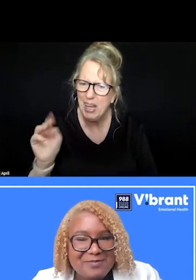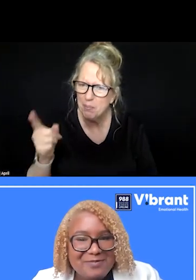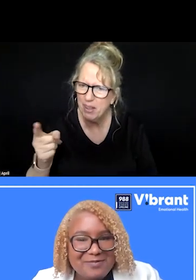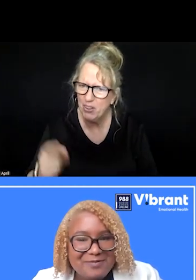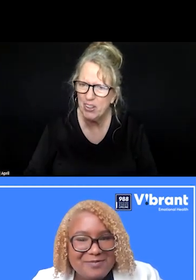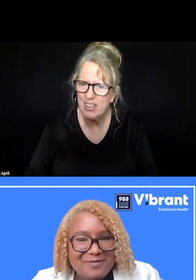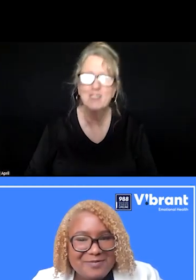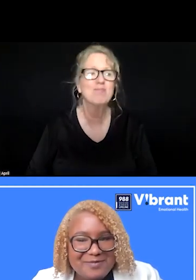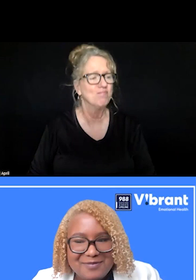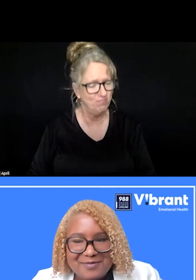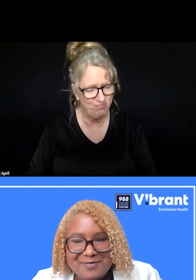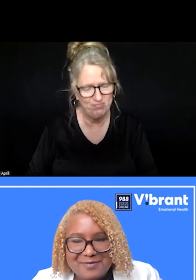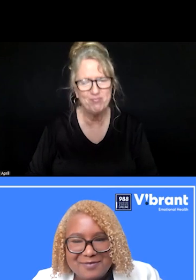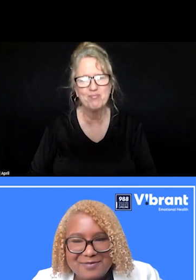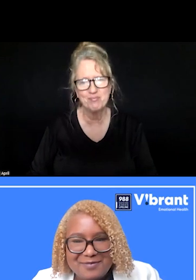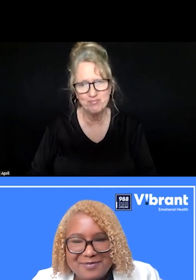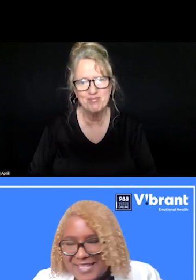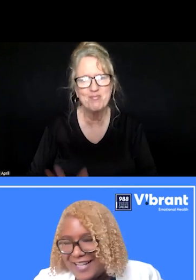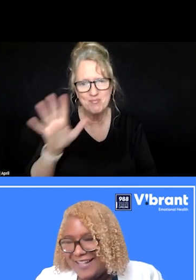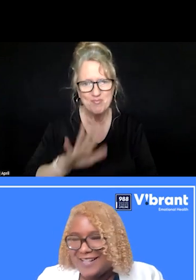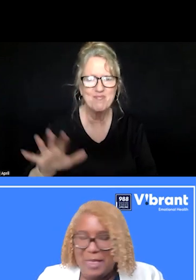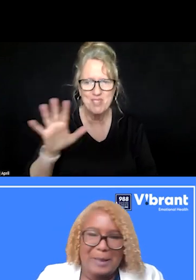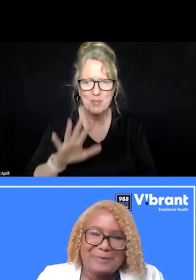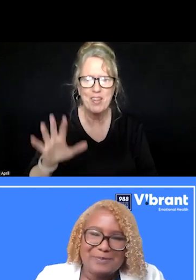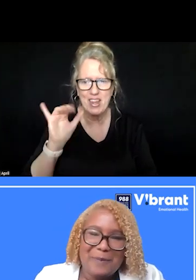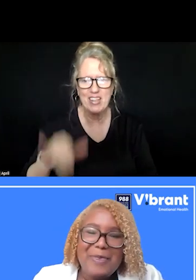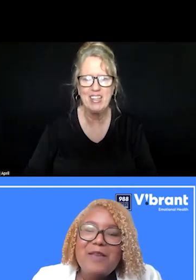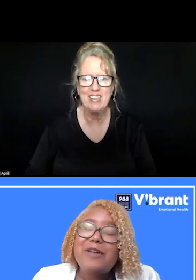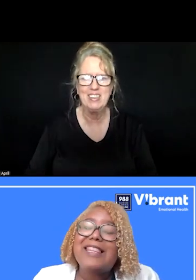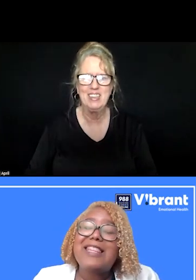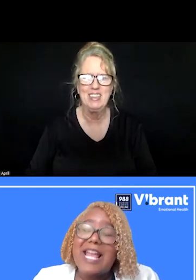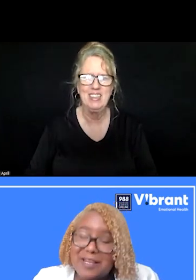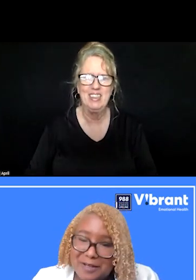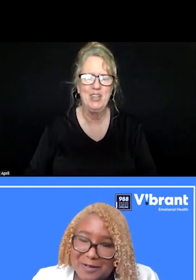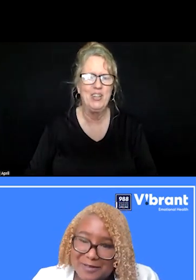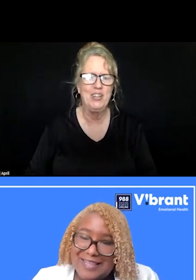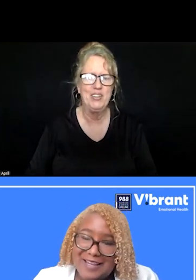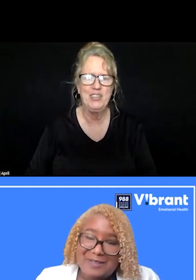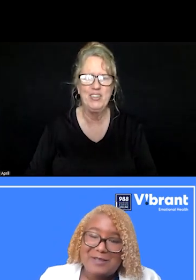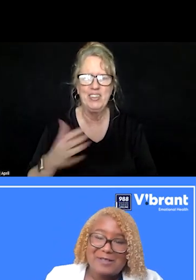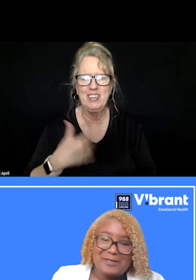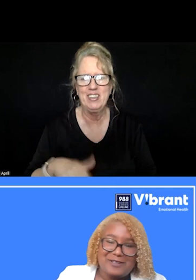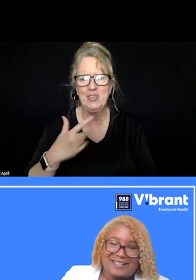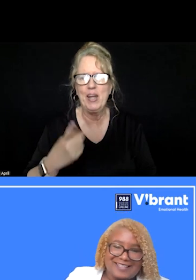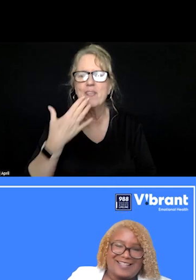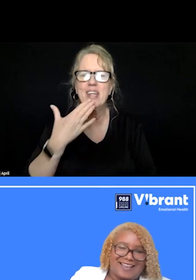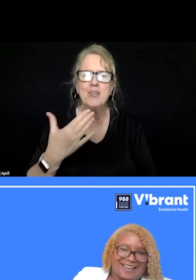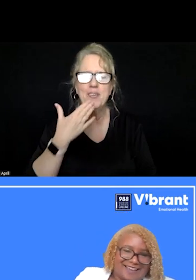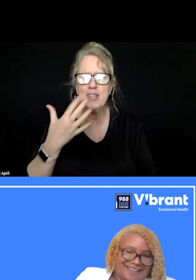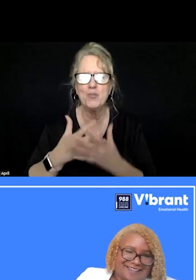THERE? SOMETHING ALONG THOSE LINES. THANK YOU SO MUCH FOR JOINING US.